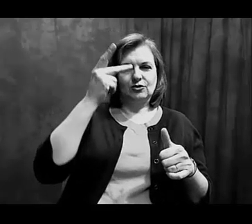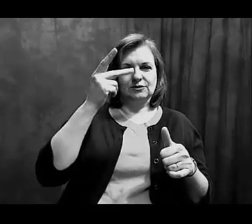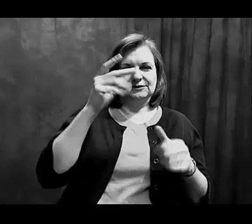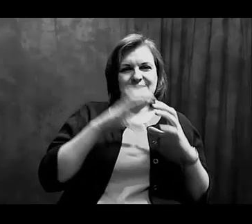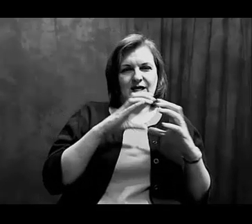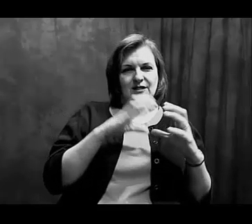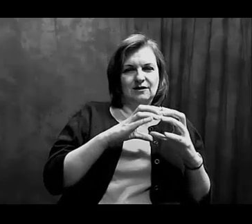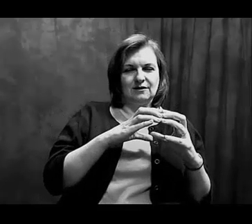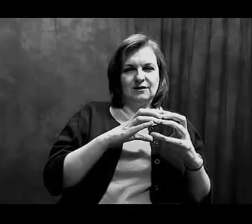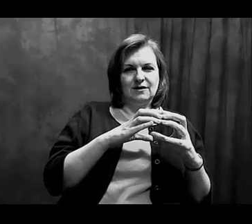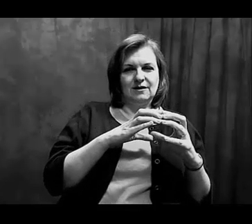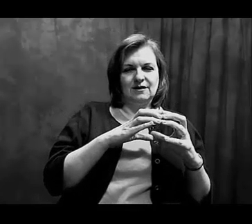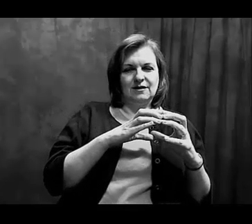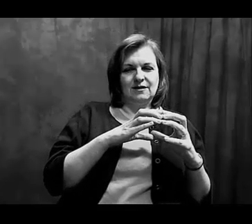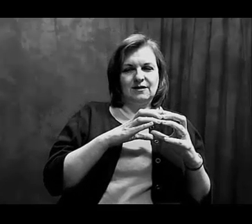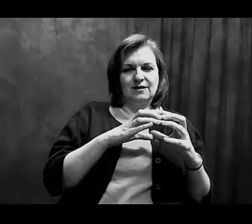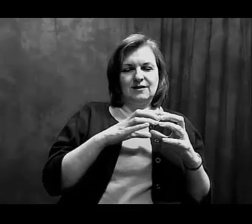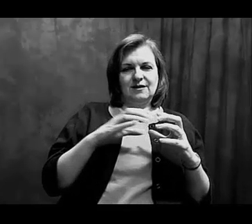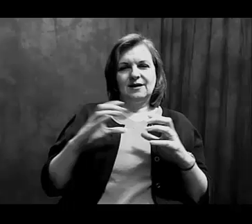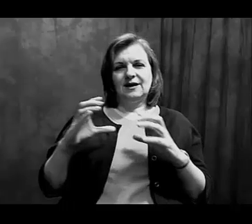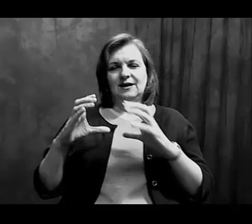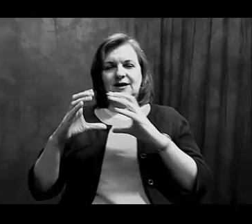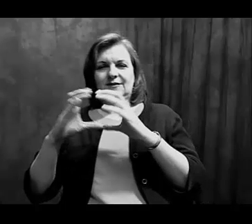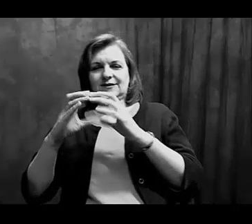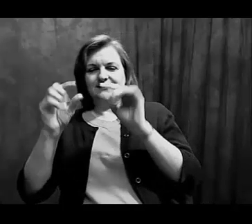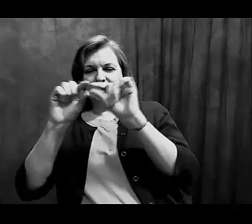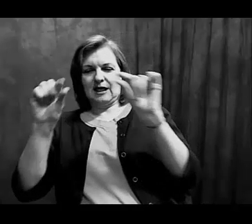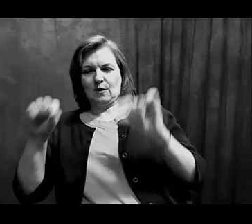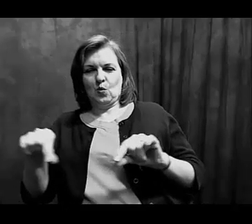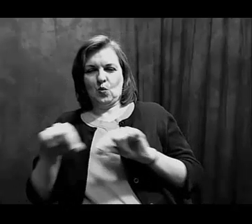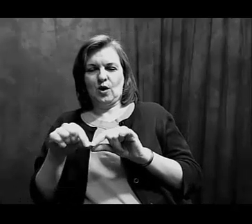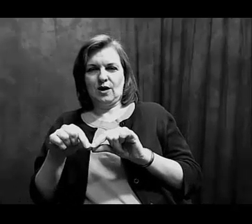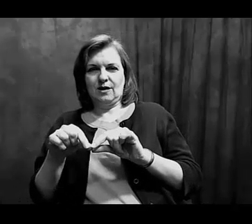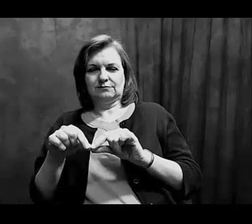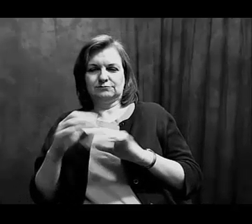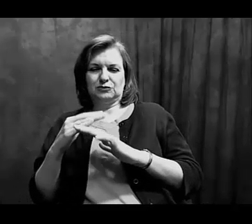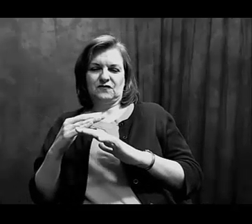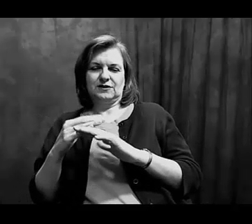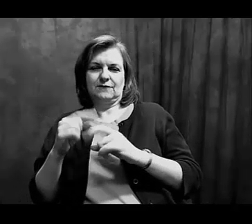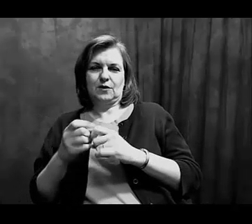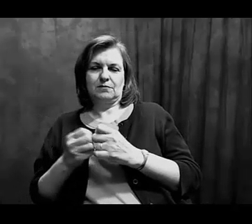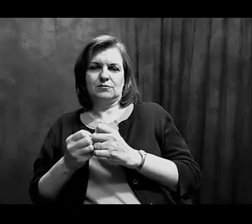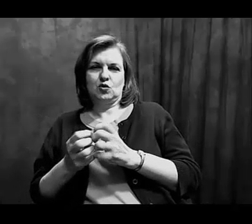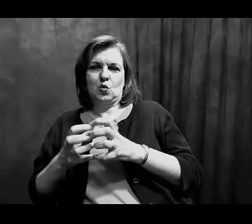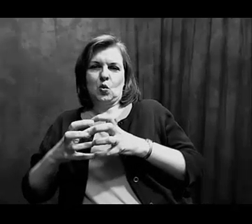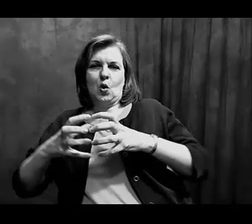them from growing too much larger during this process